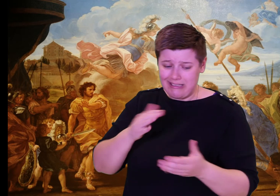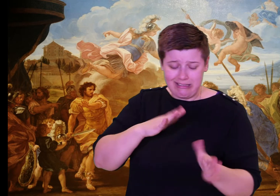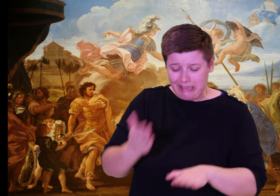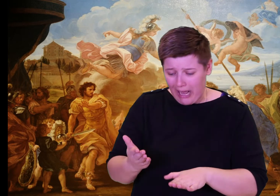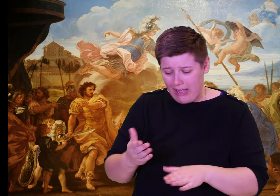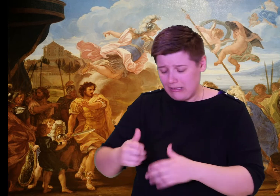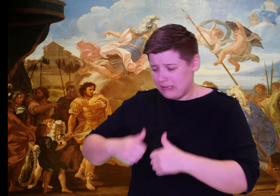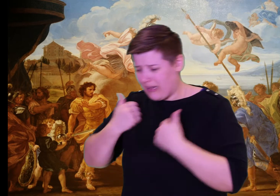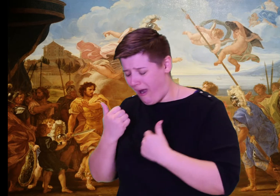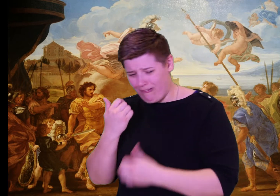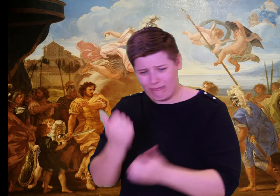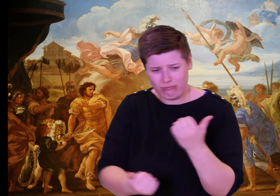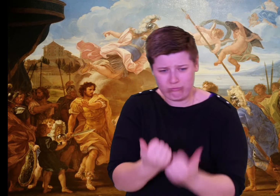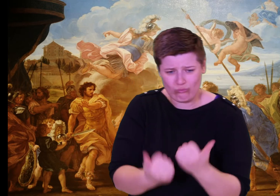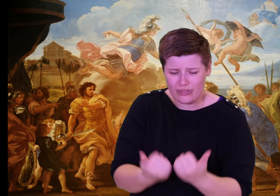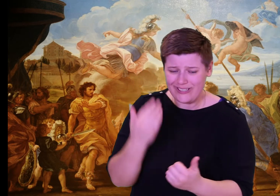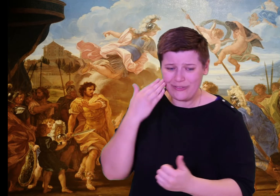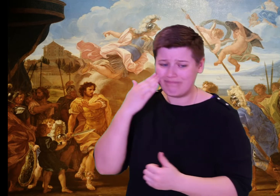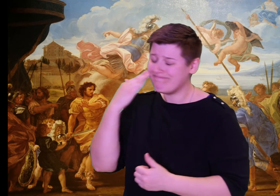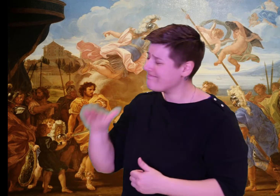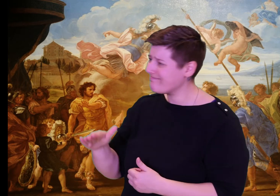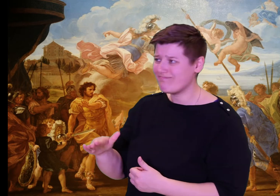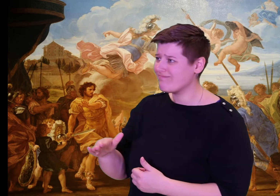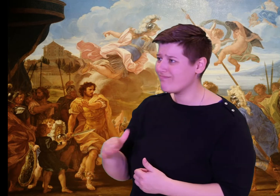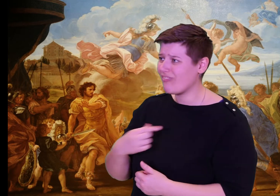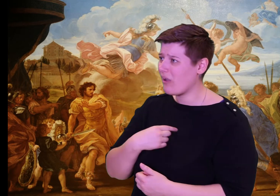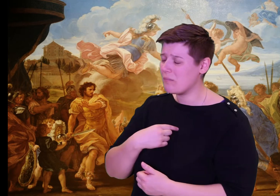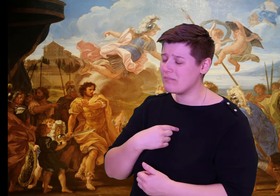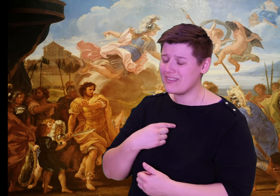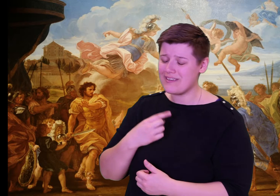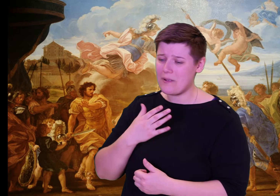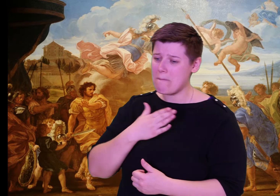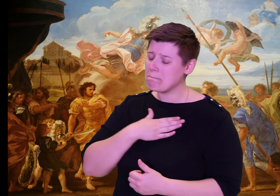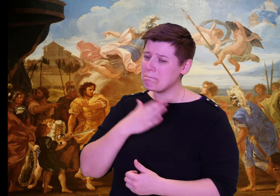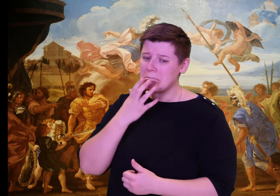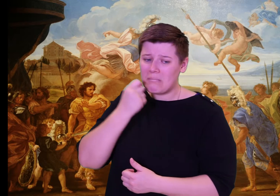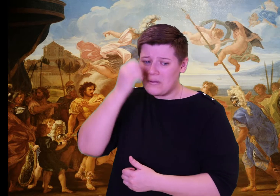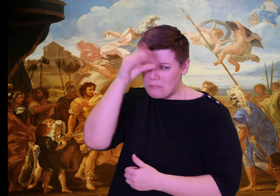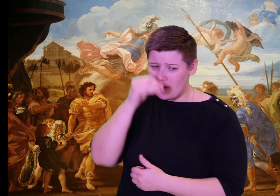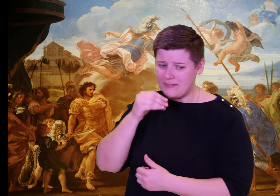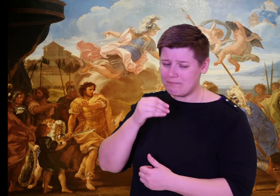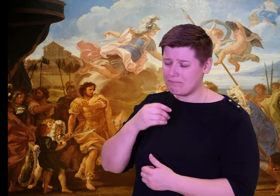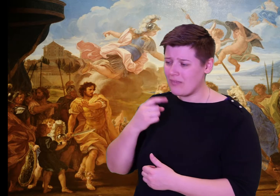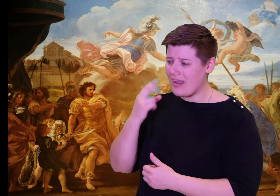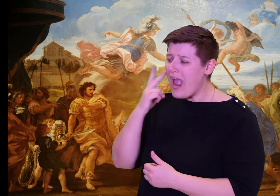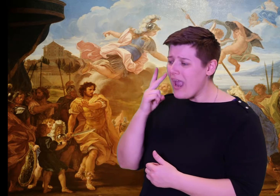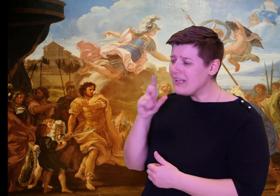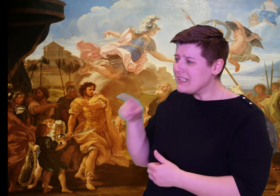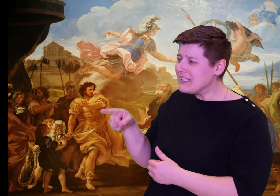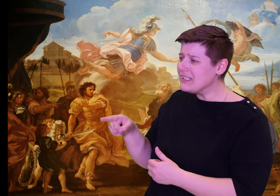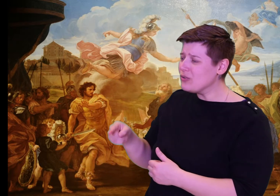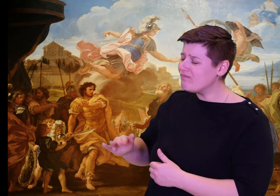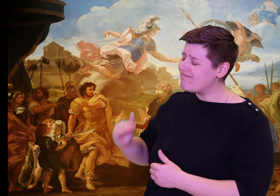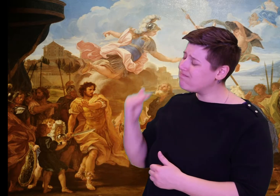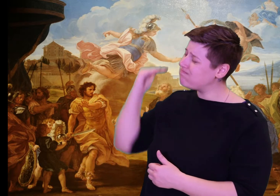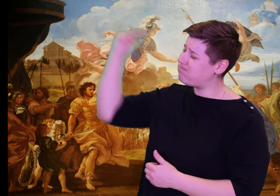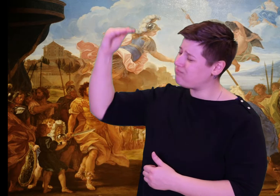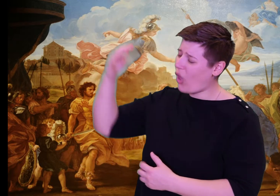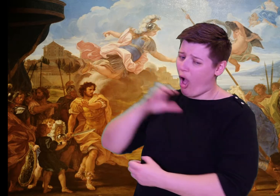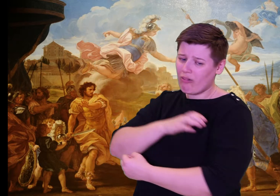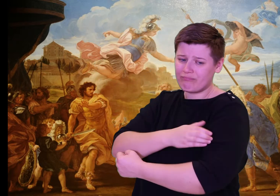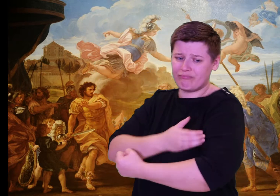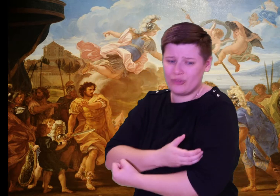A fair wind whistled and our ship sped on across the journey-ways of fish, and